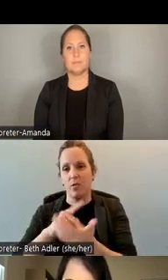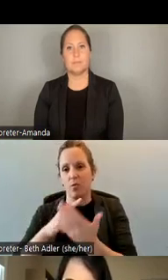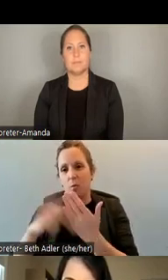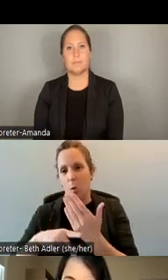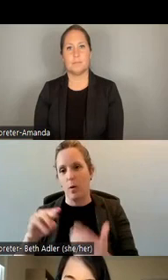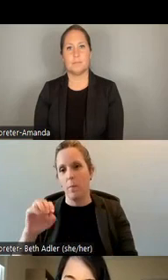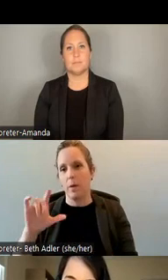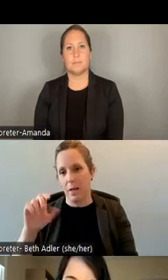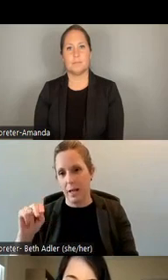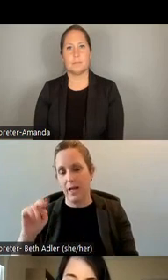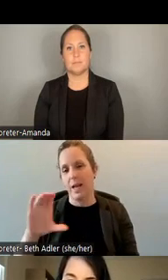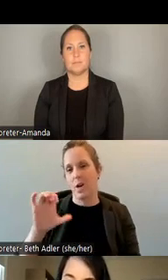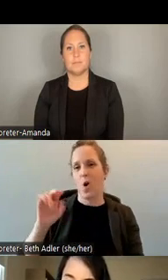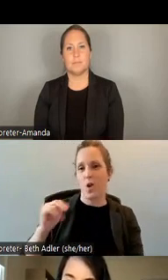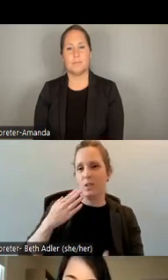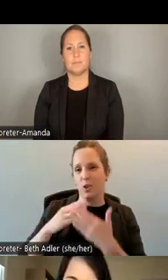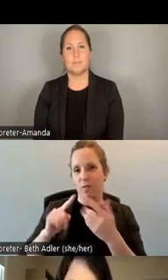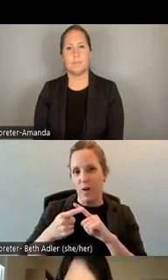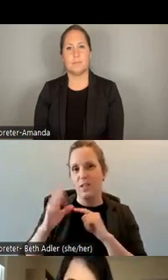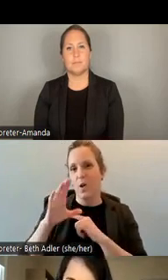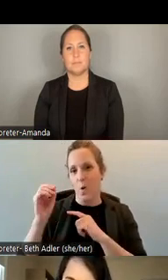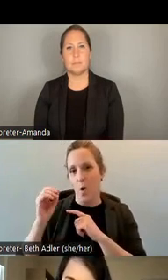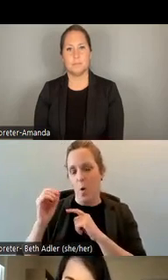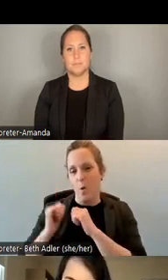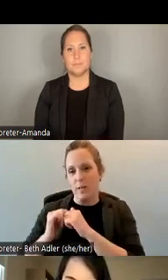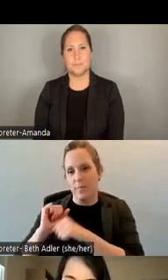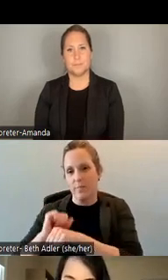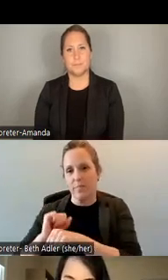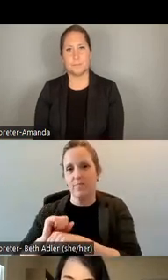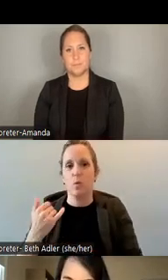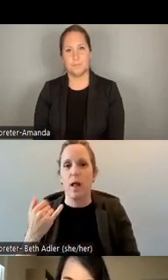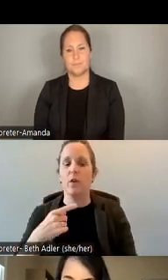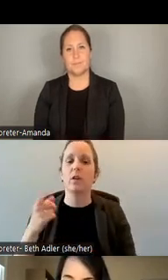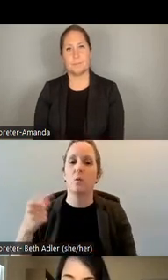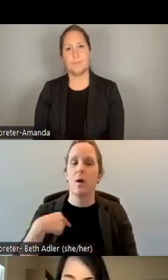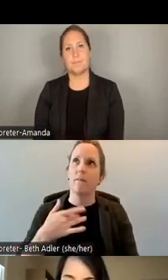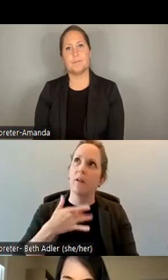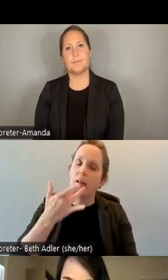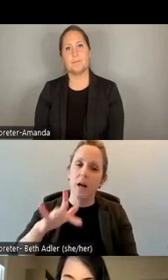co-residents and I feel so tremendously fortunate for my training at MGH McLean I feel like it